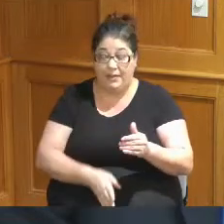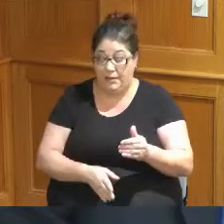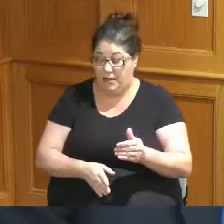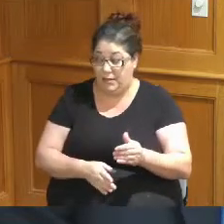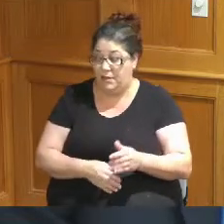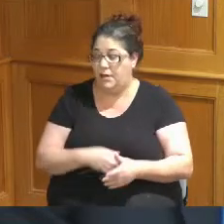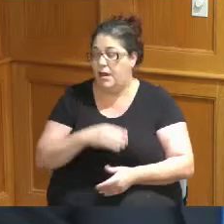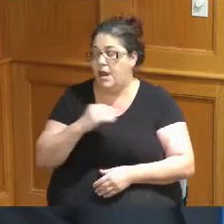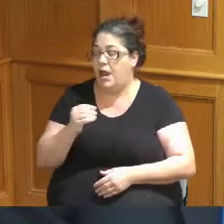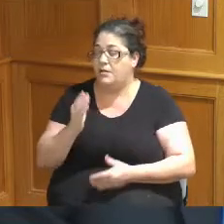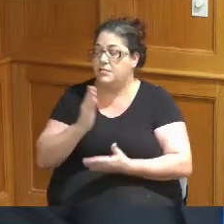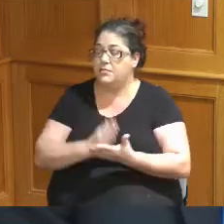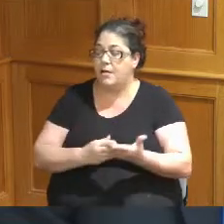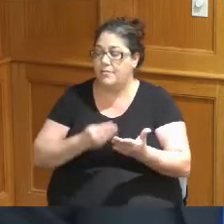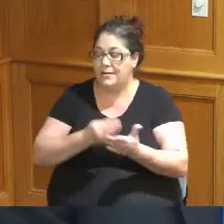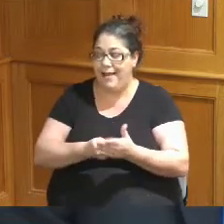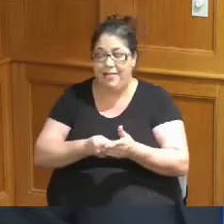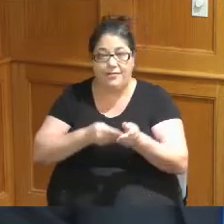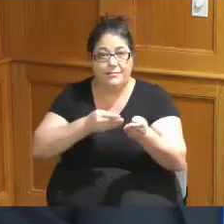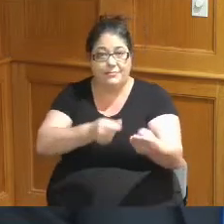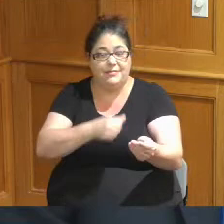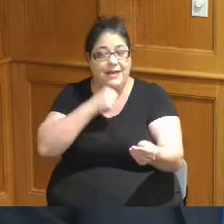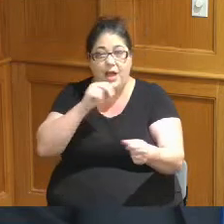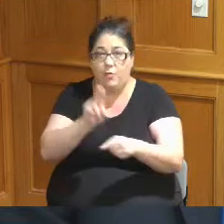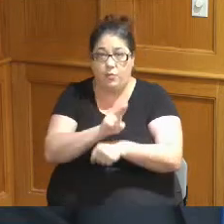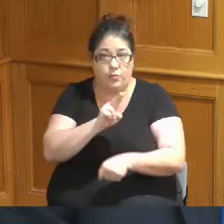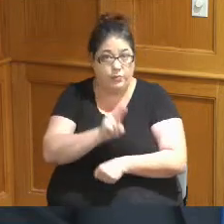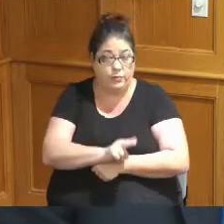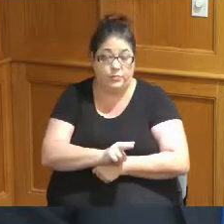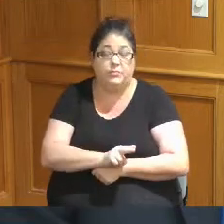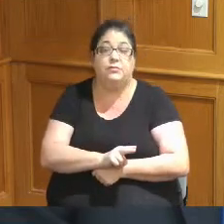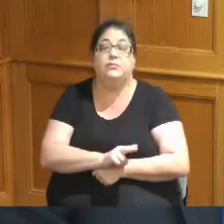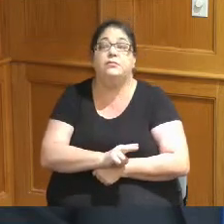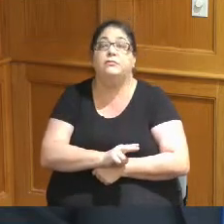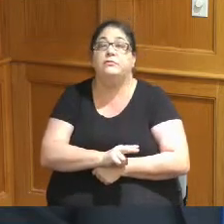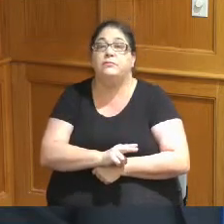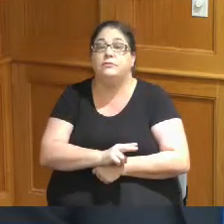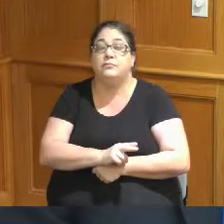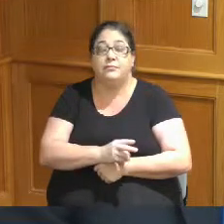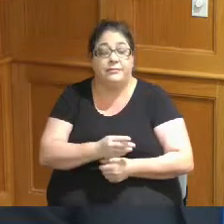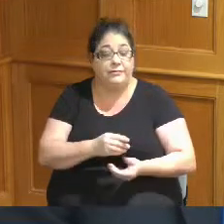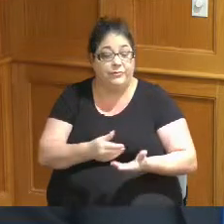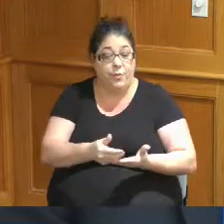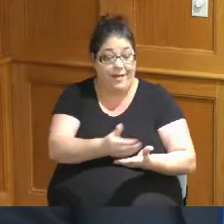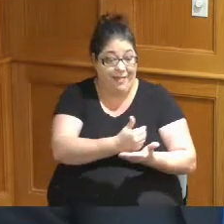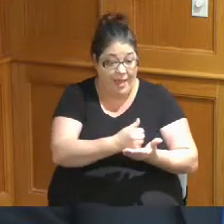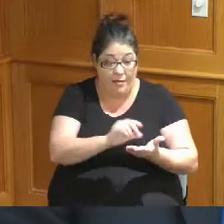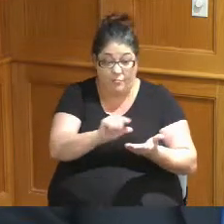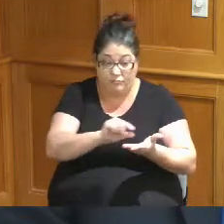some dollars went unexpended and so those dollars have been collected into this dollar